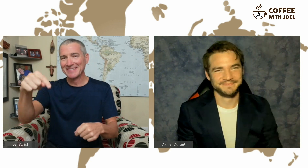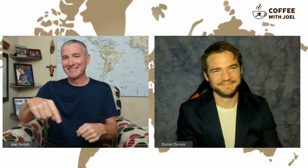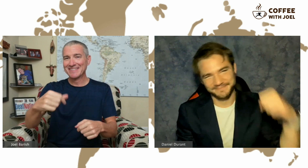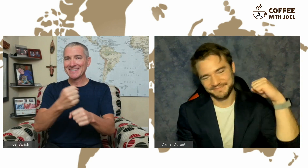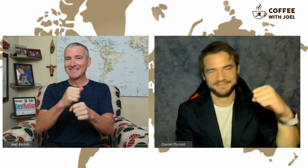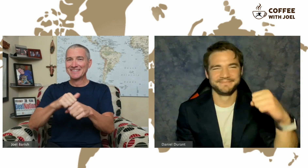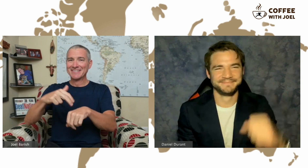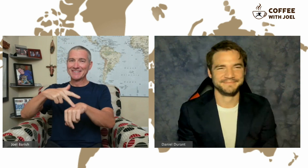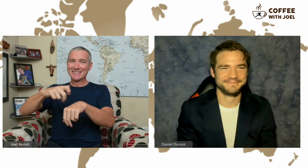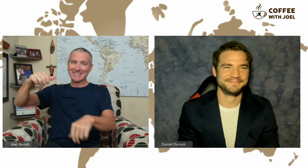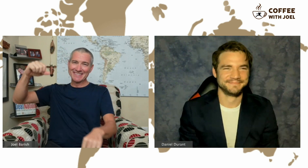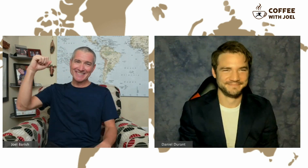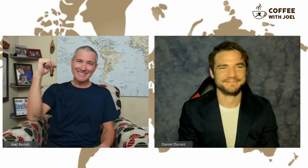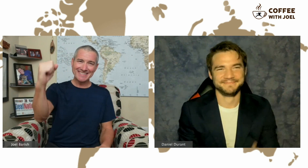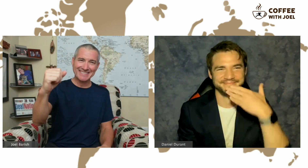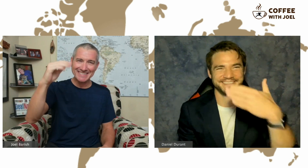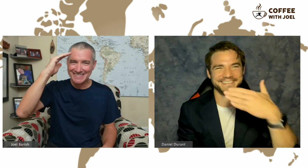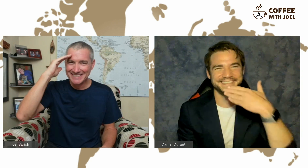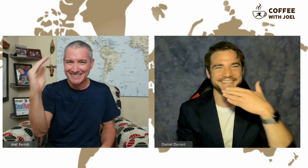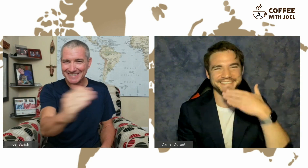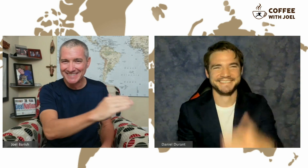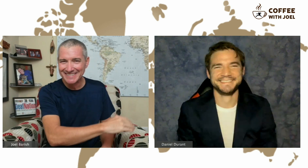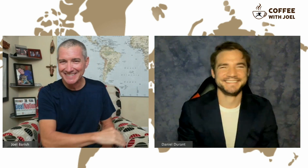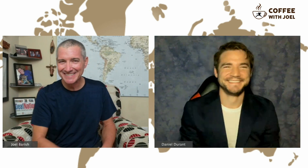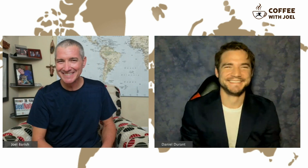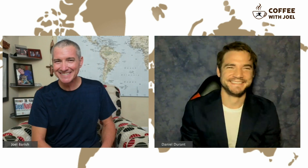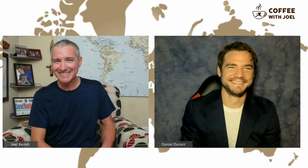Thank you for joining Coffee with Joel! Thank you!